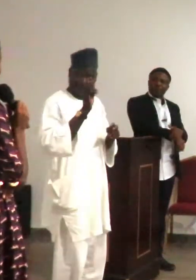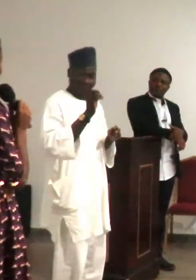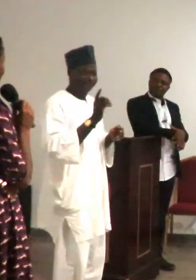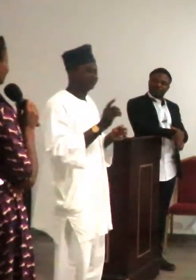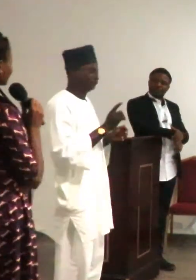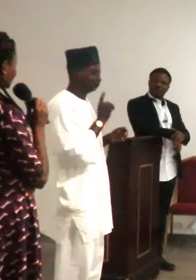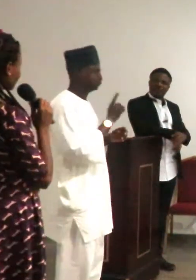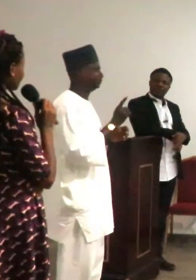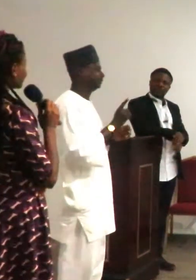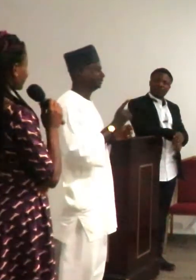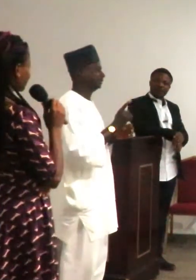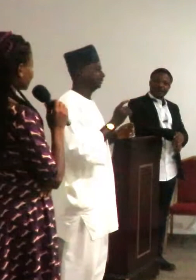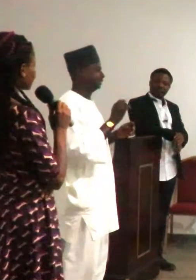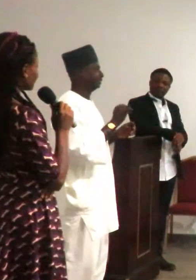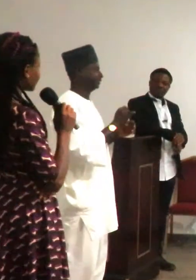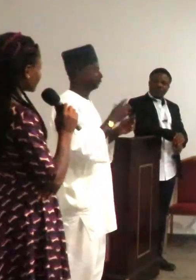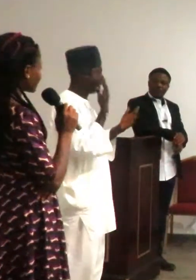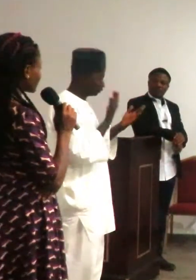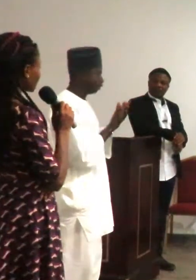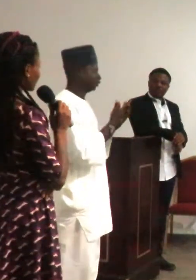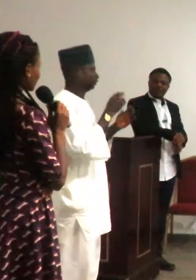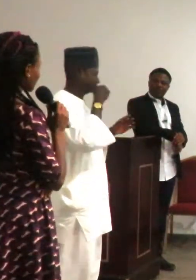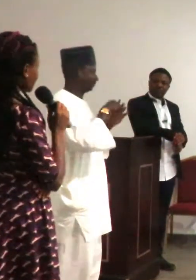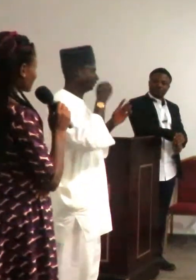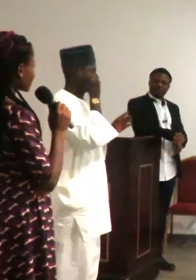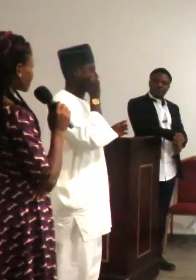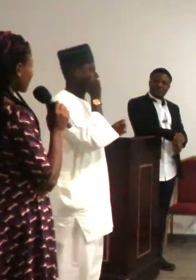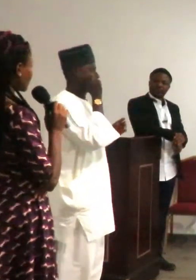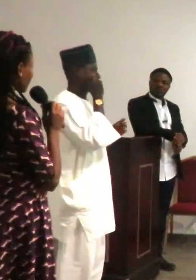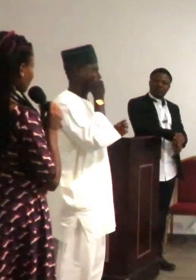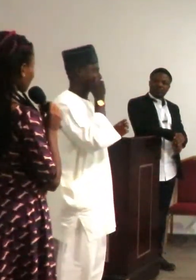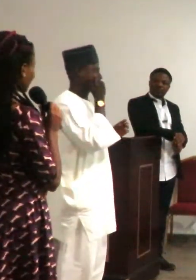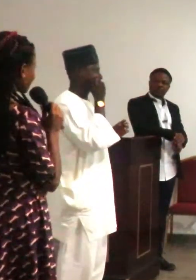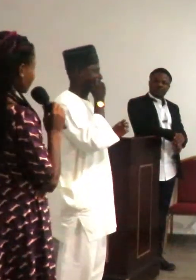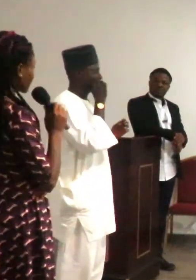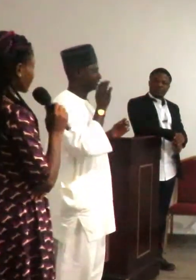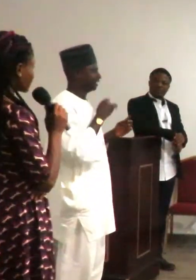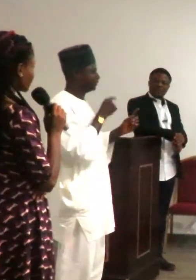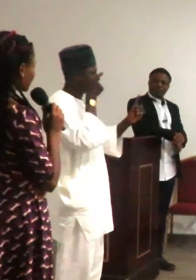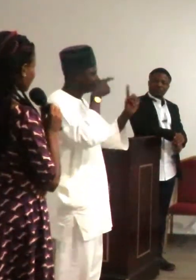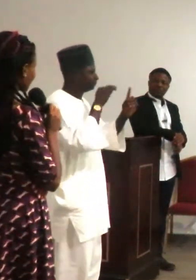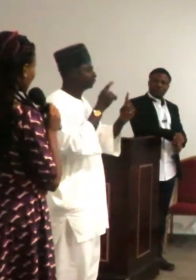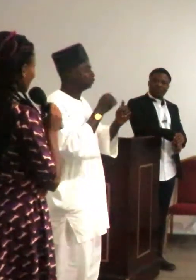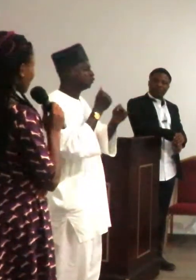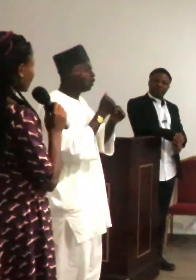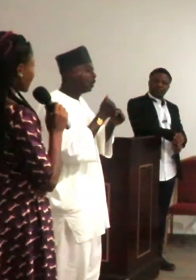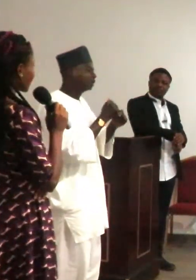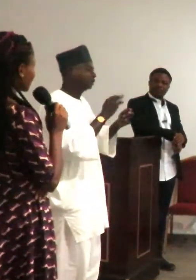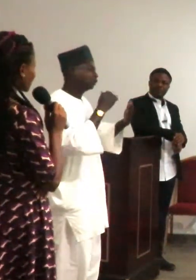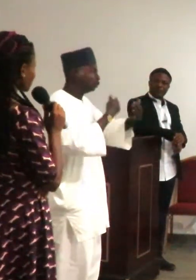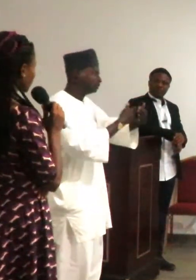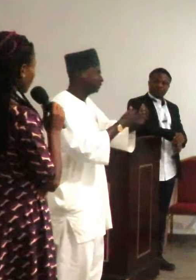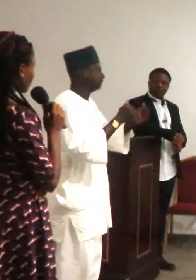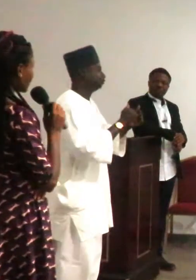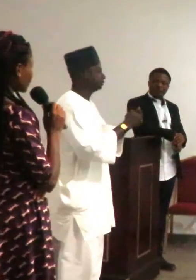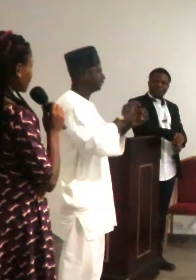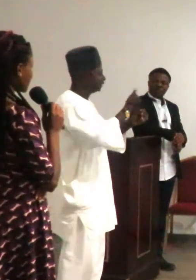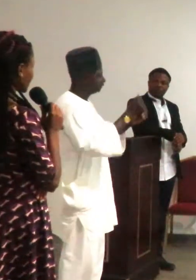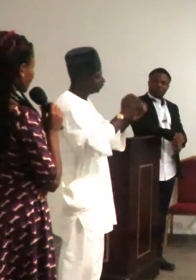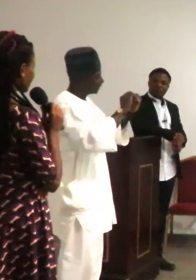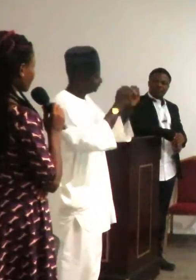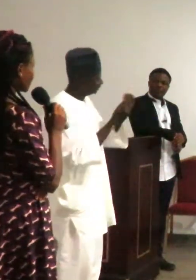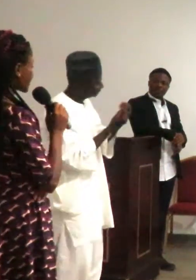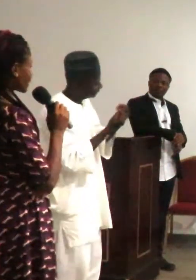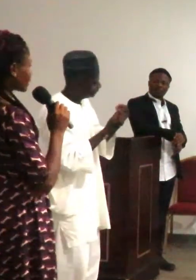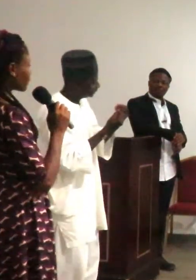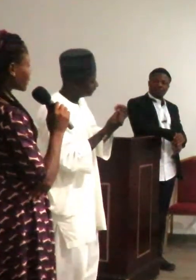which were named Bura Sign Language, there is the popular Hausa Sign Language, today